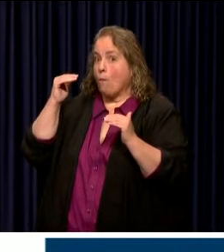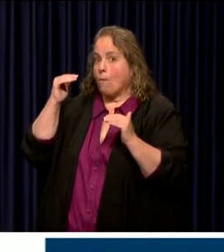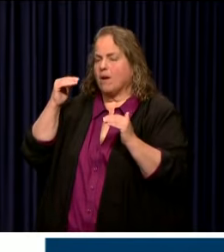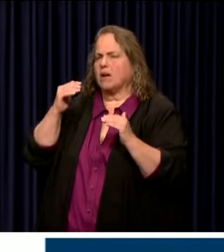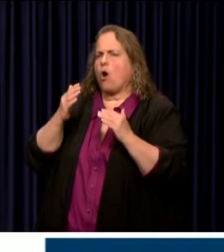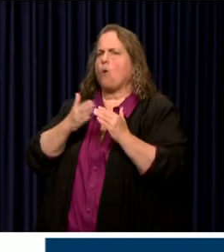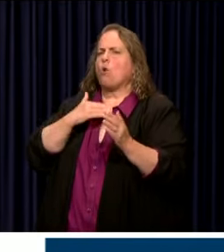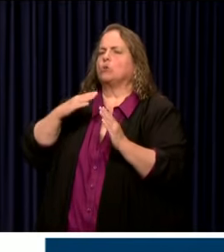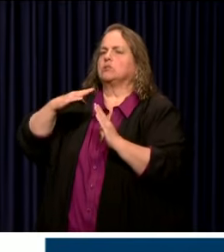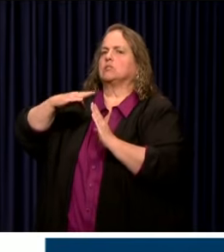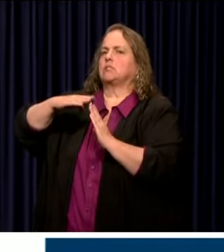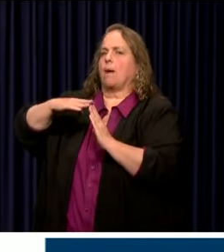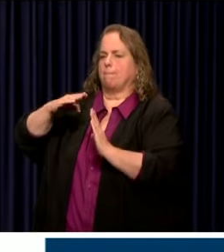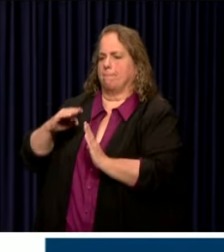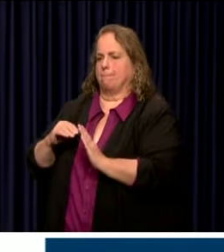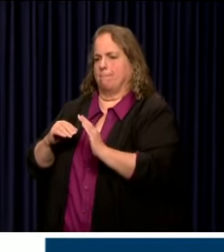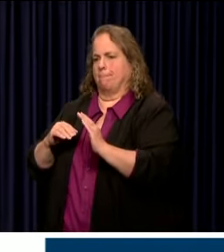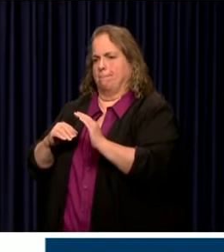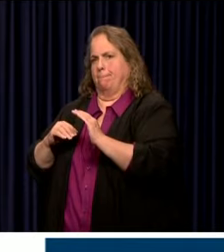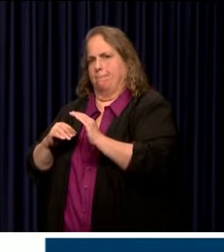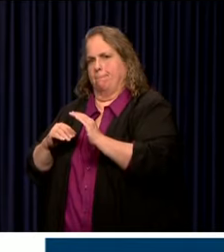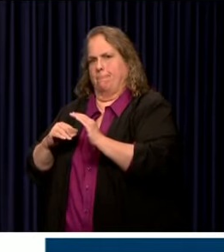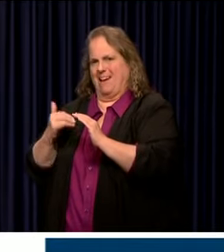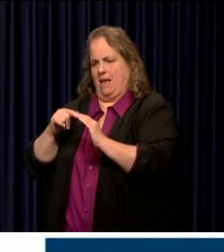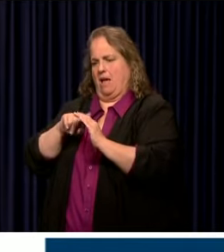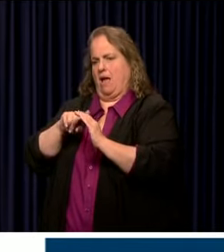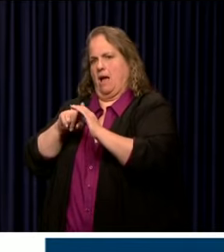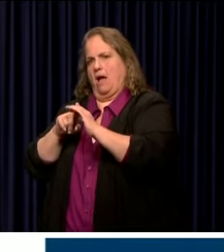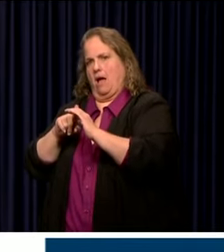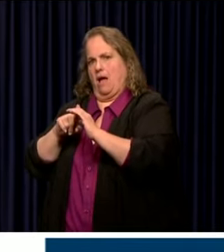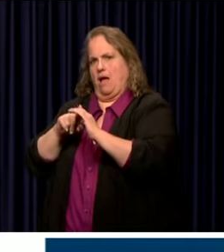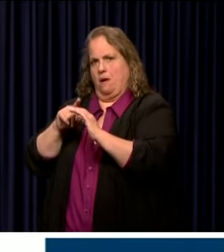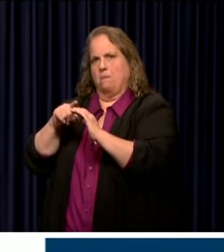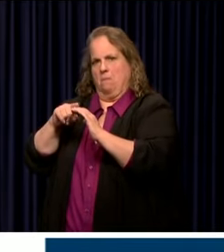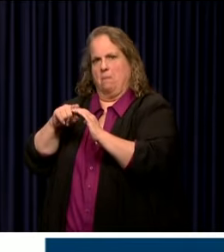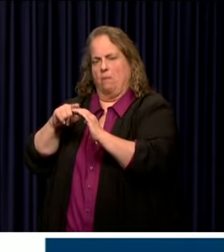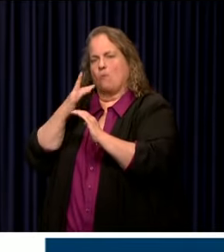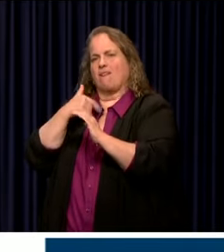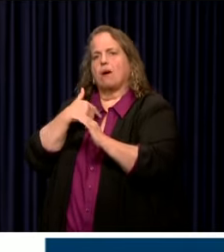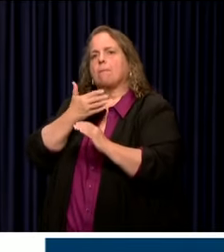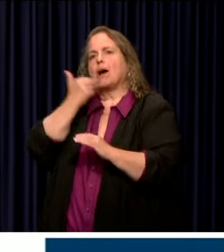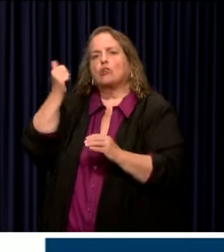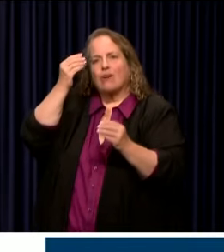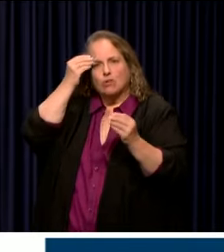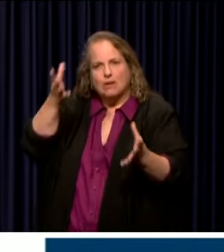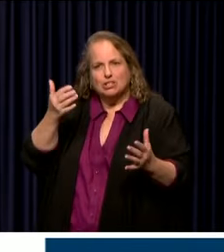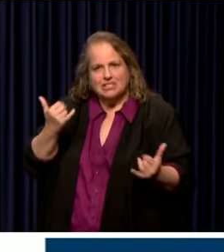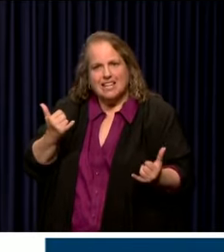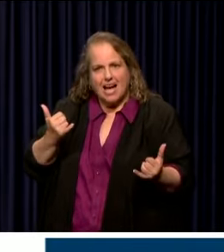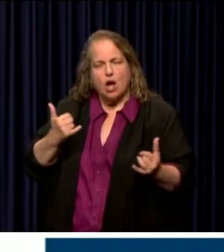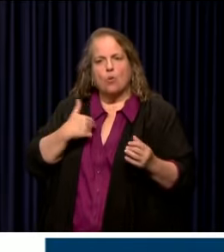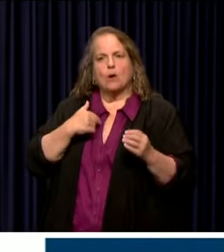THIS SMART AND CONTINUE TO MAKE SURE WE'RE STRONG AND RESILIENT, THAT FIRST WAVE WOULD GO